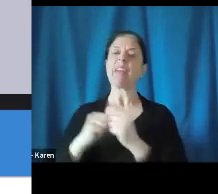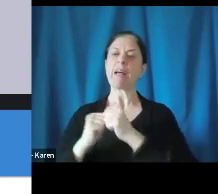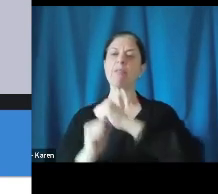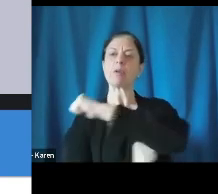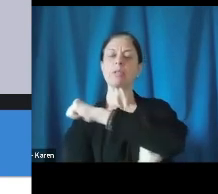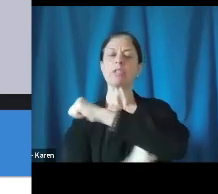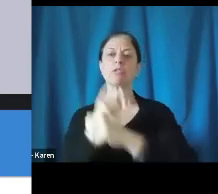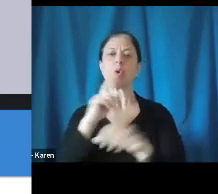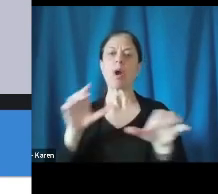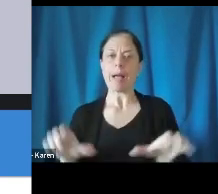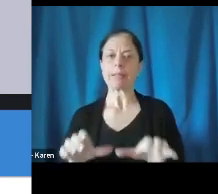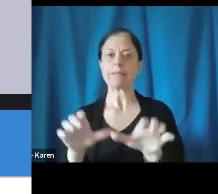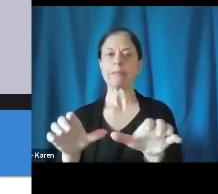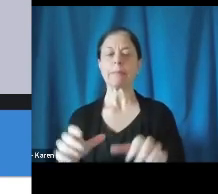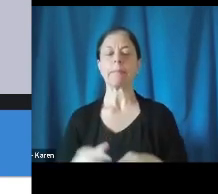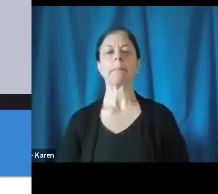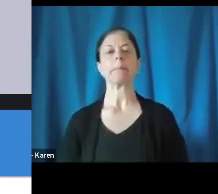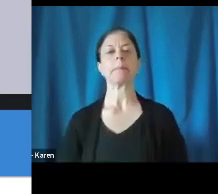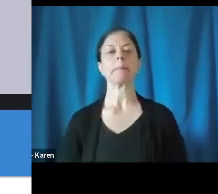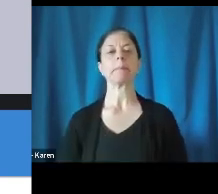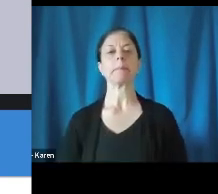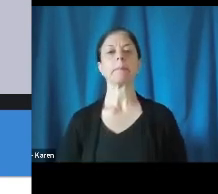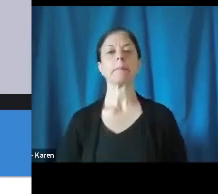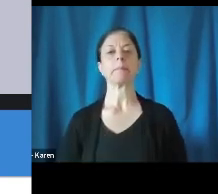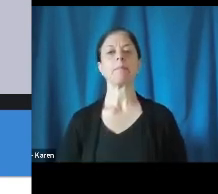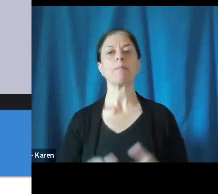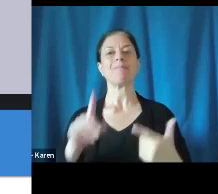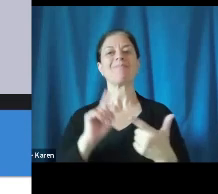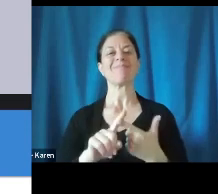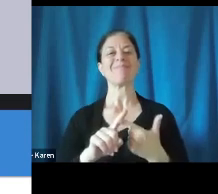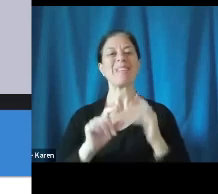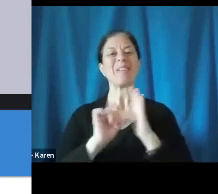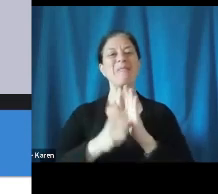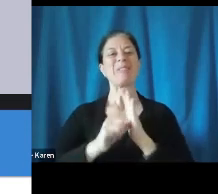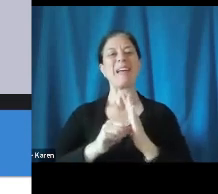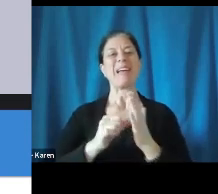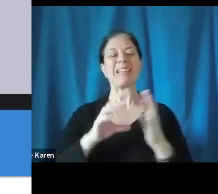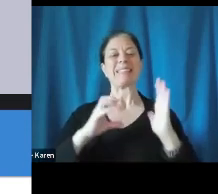access and rehabilitation needs, laying the ground work for more organized